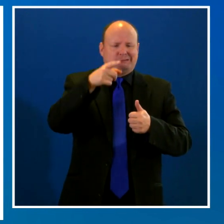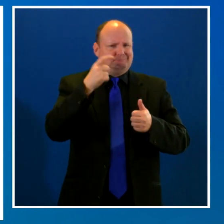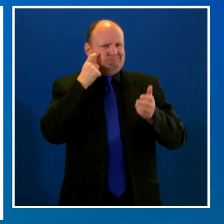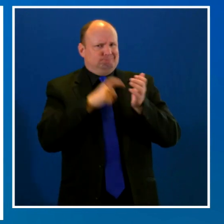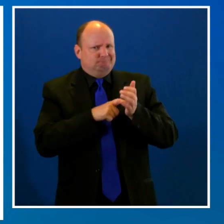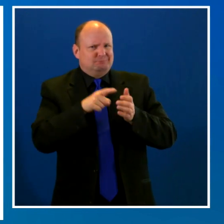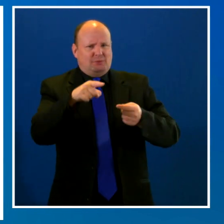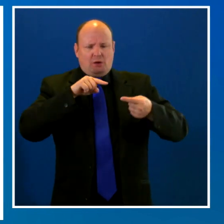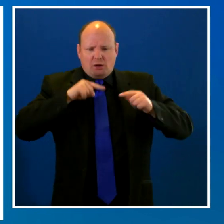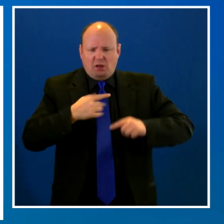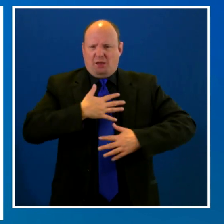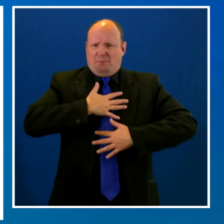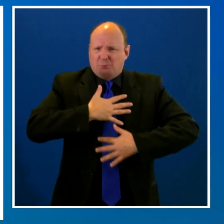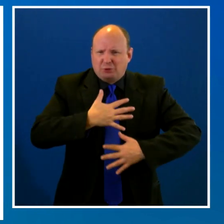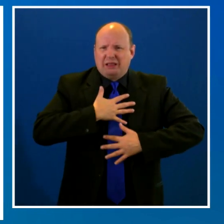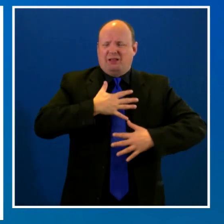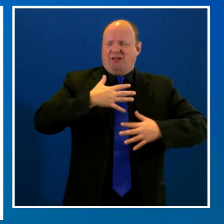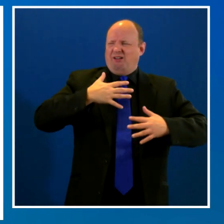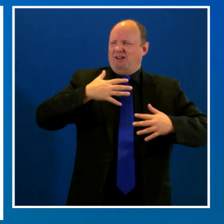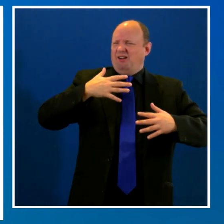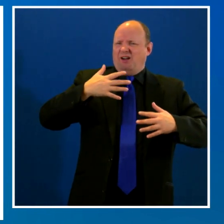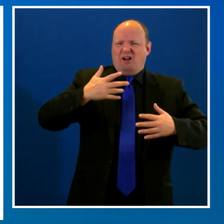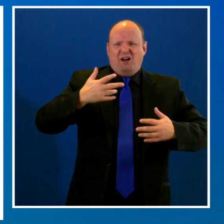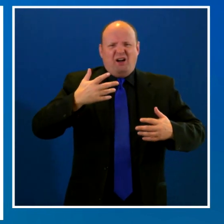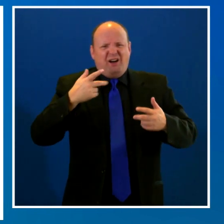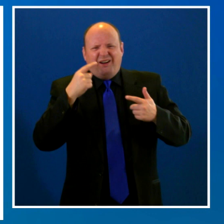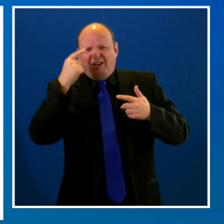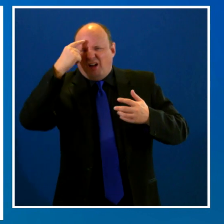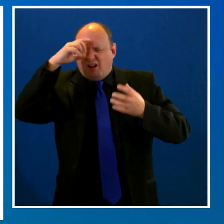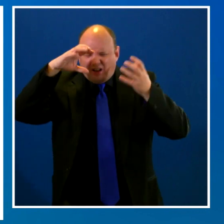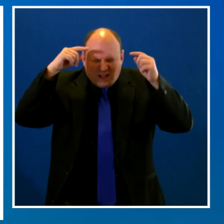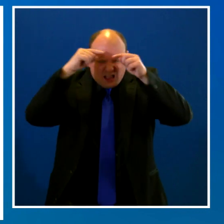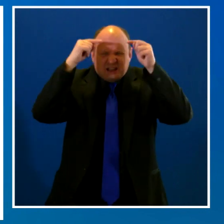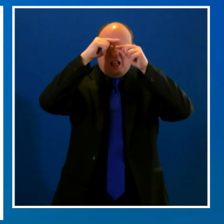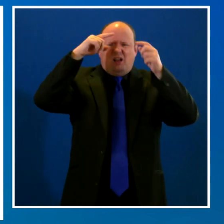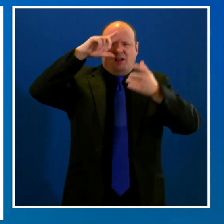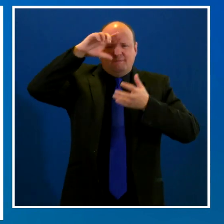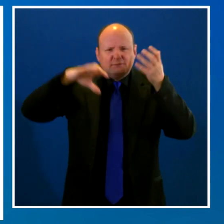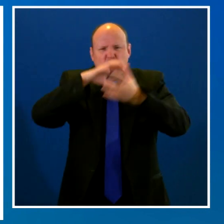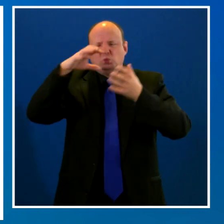pressure in the chest, confusion or the inability to stay awake